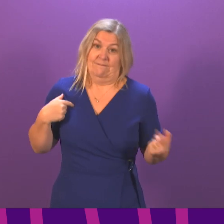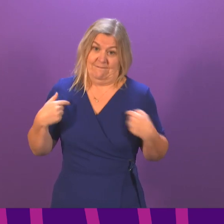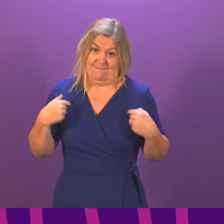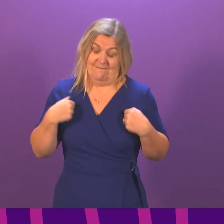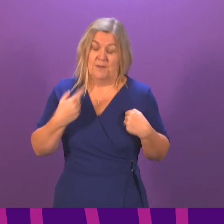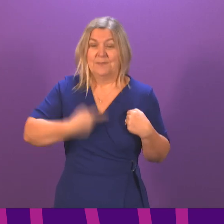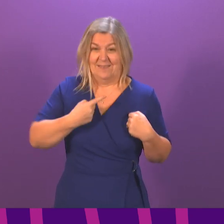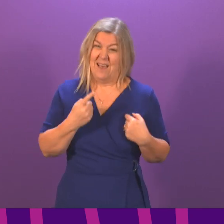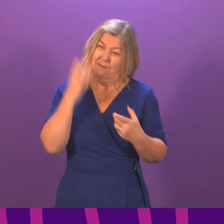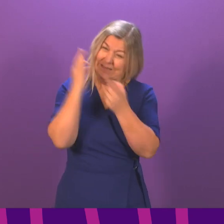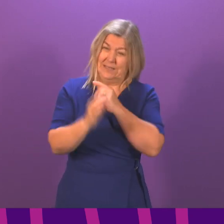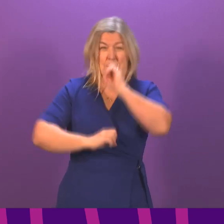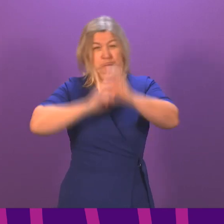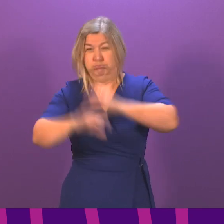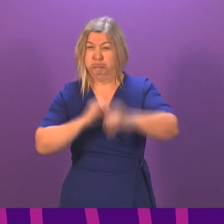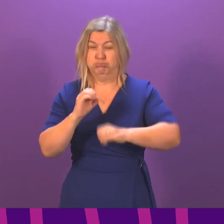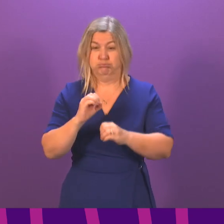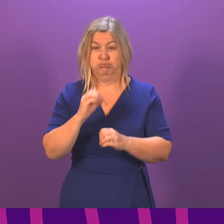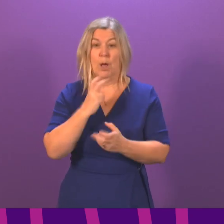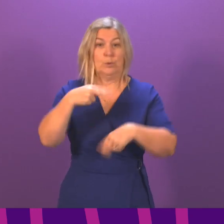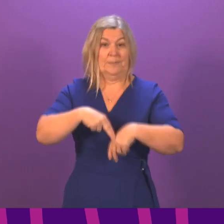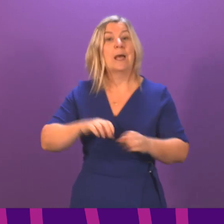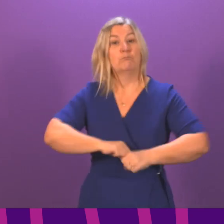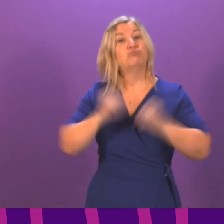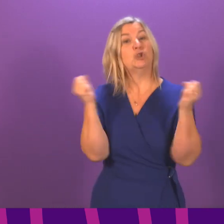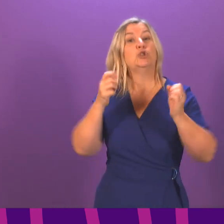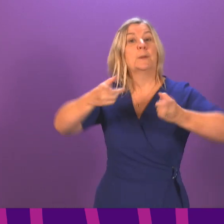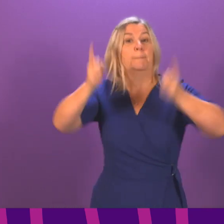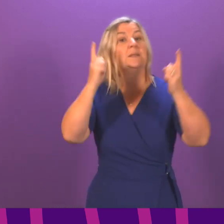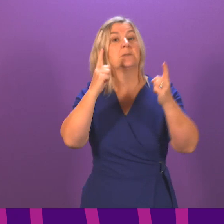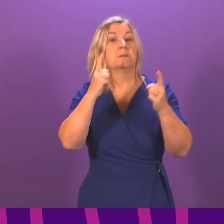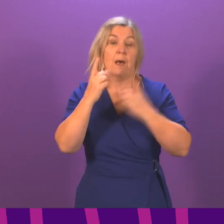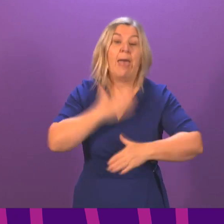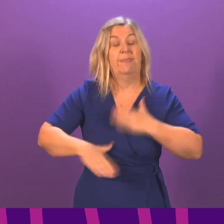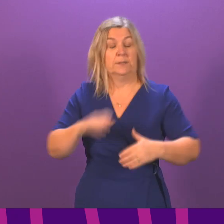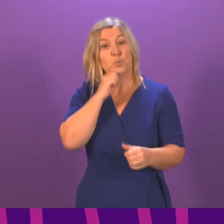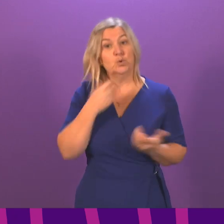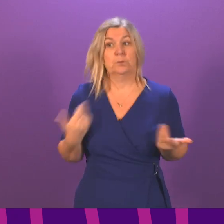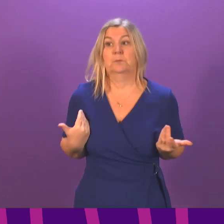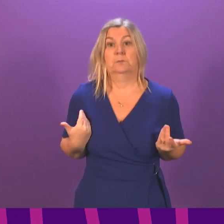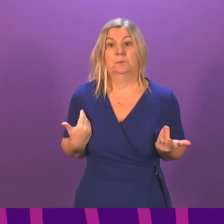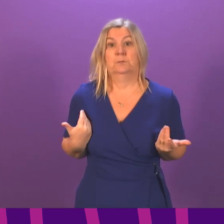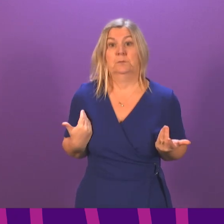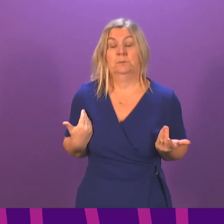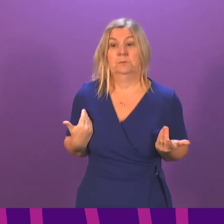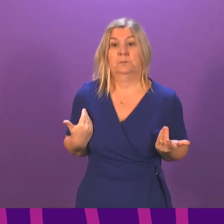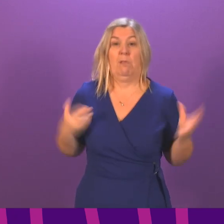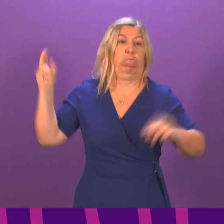the detail I would stand here right now and breach the ministerial code. Perhaps Ruth